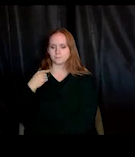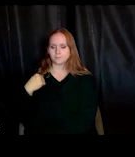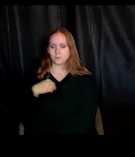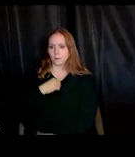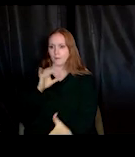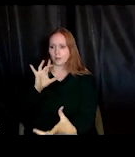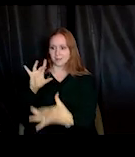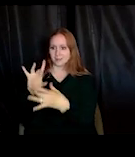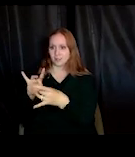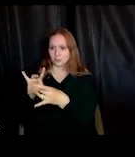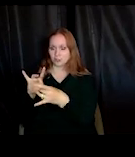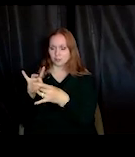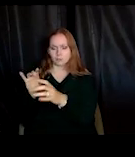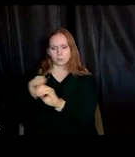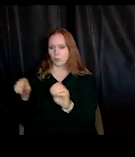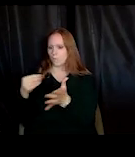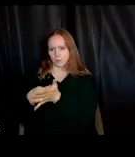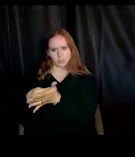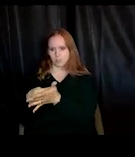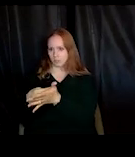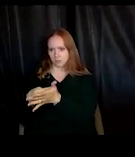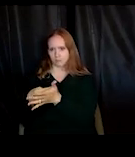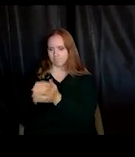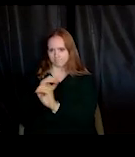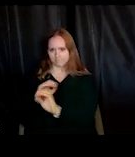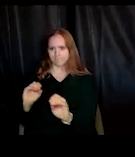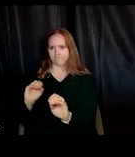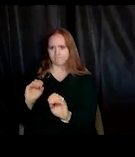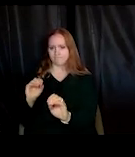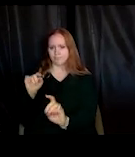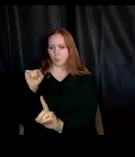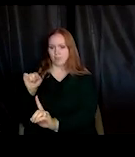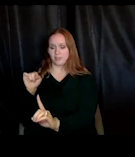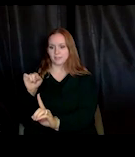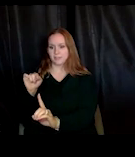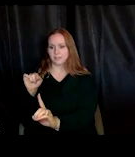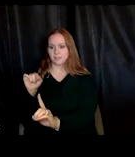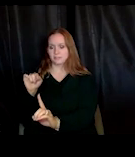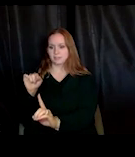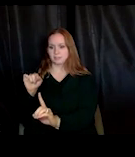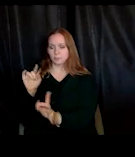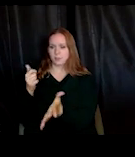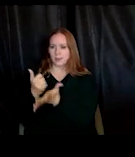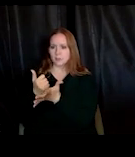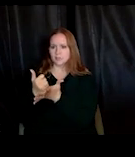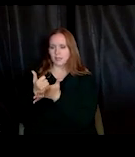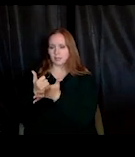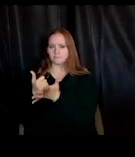Again, no funding whatsoever. And so this really does help kind of spread the wealth when it comes to Houston